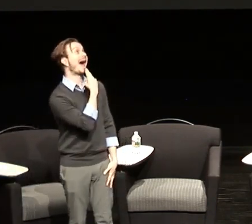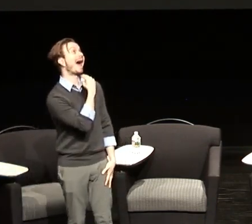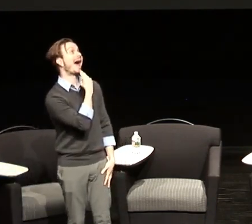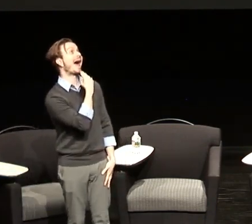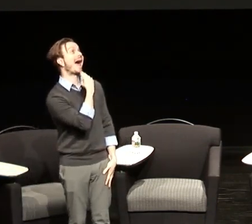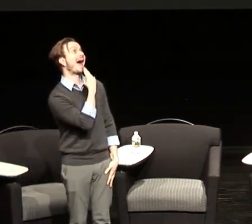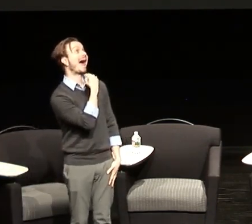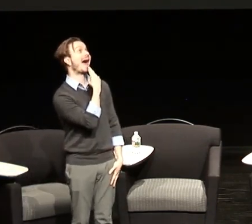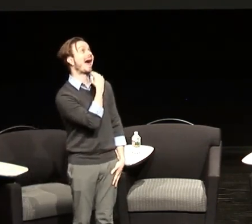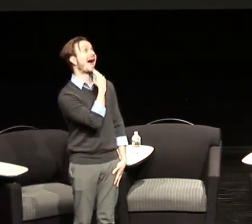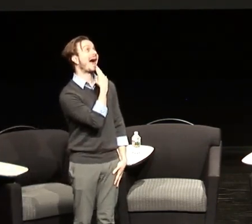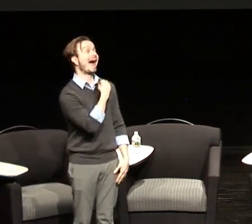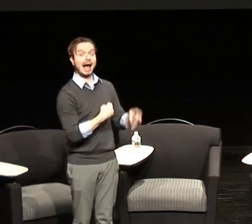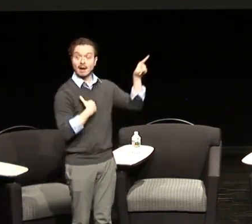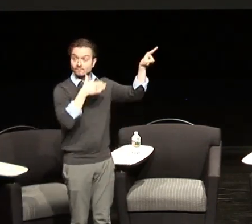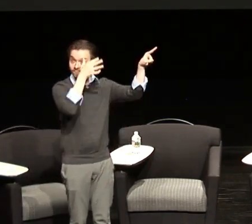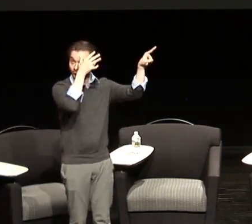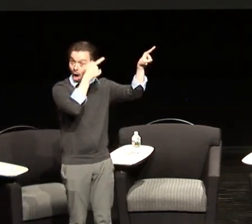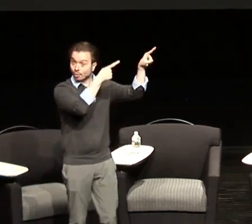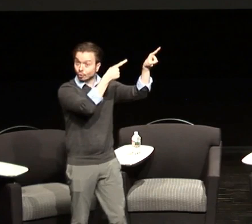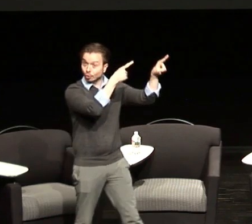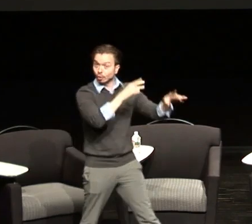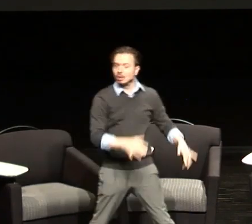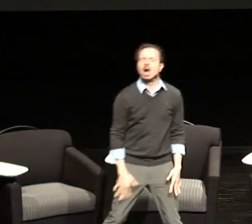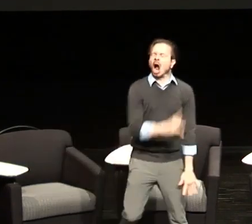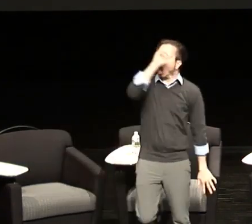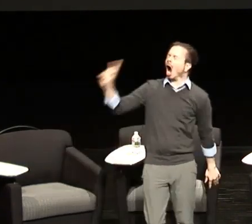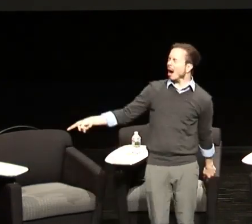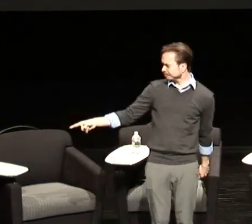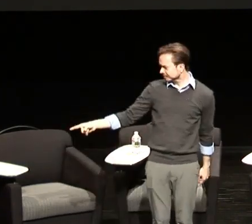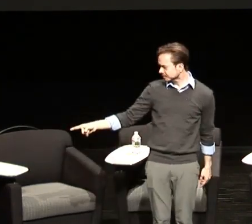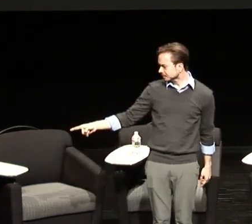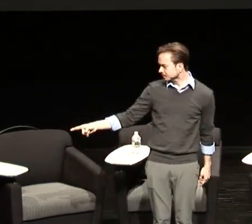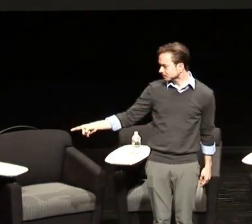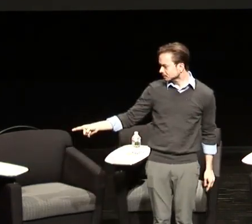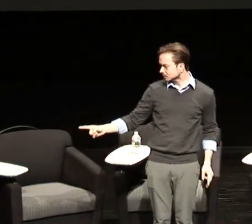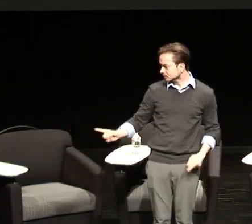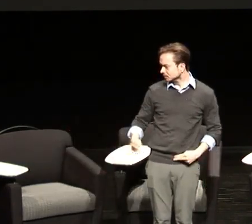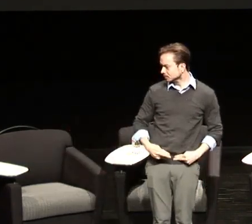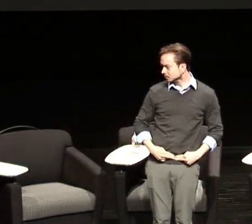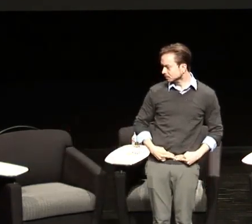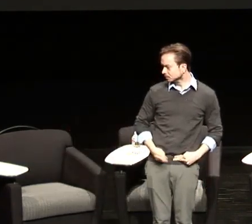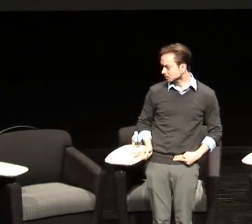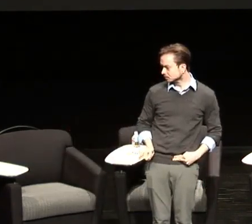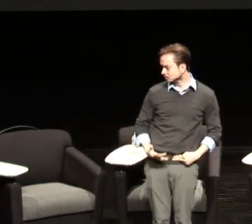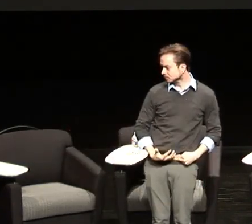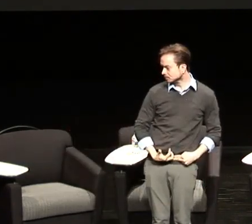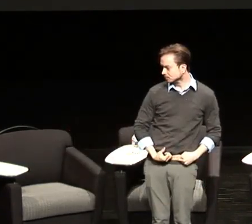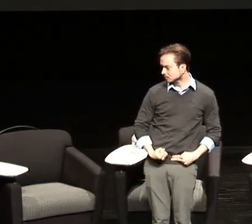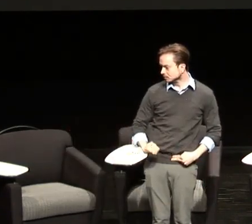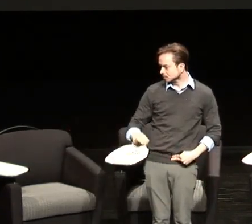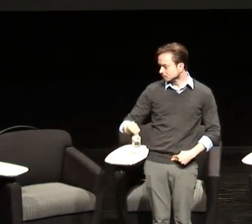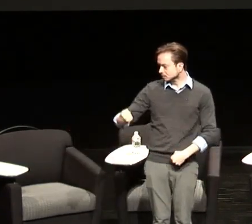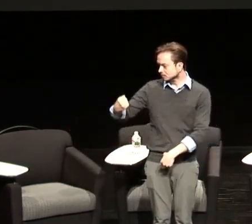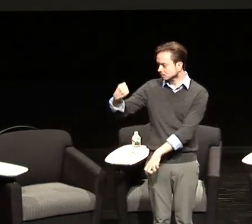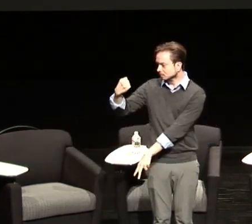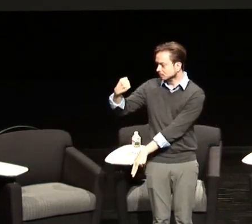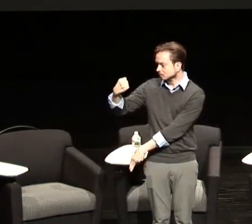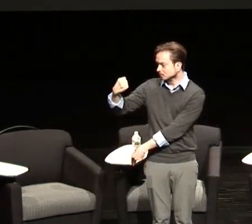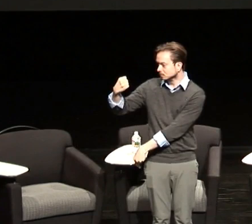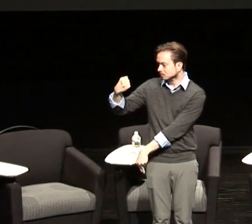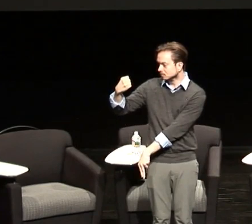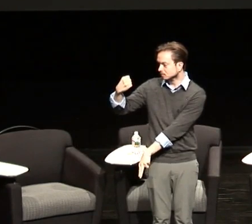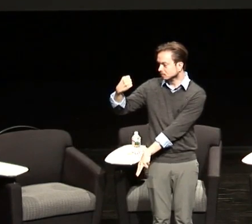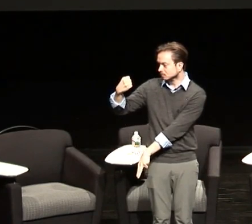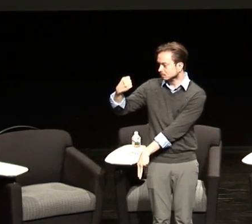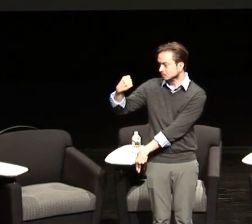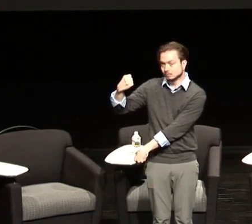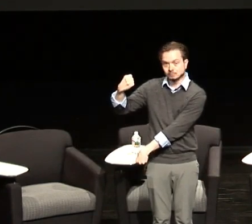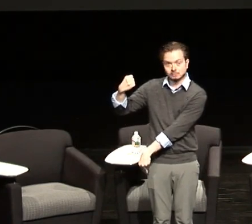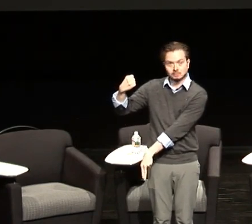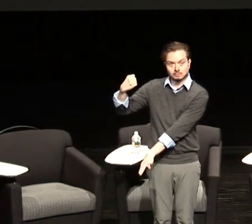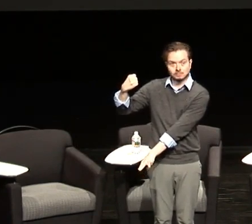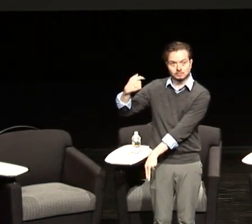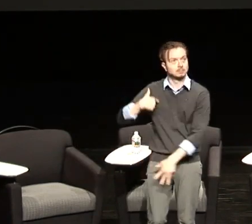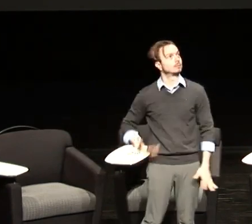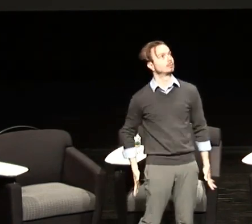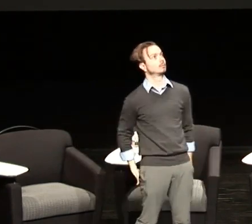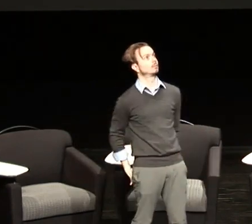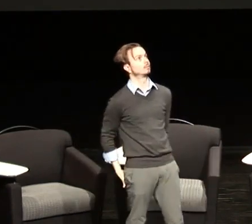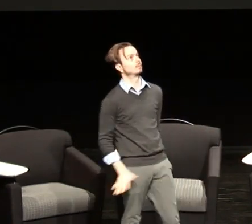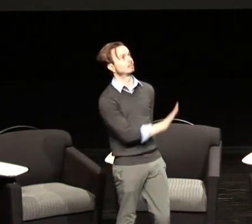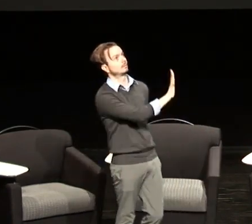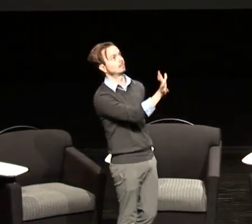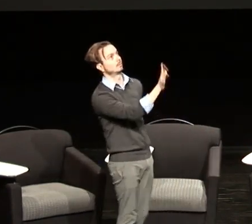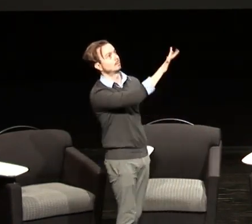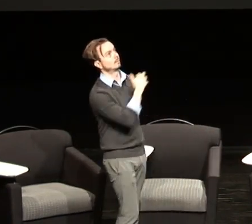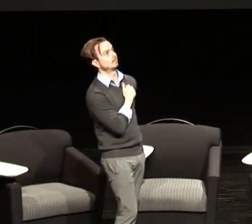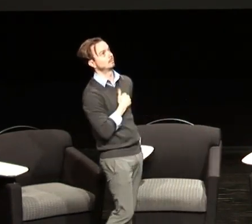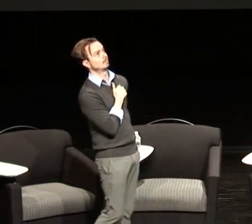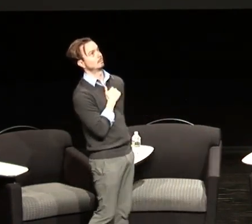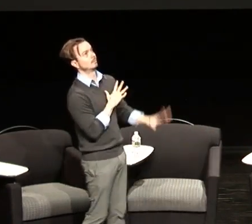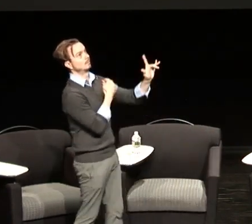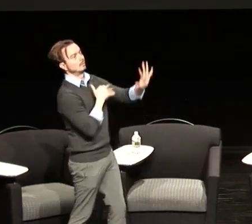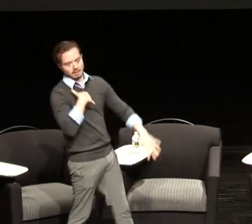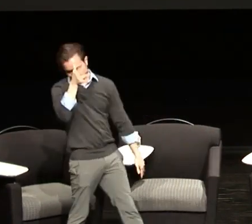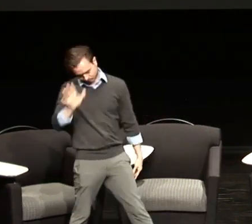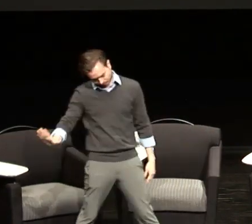like I do that right I'd be like red and my dad was like --- I was like, sorry not gonna happen